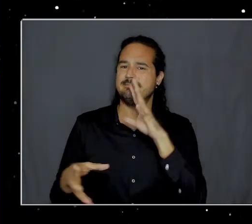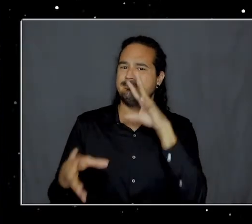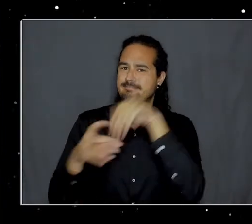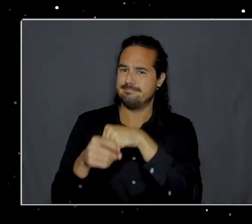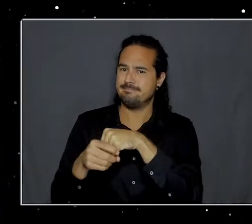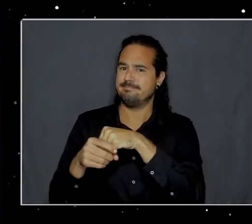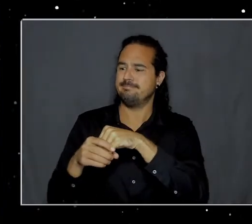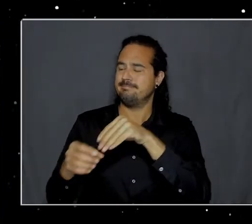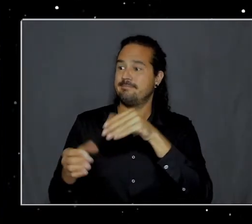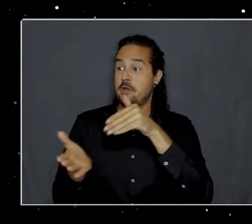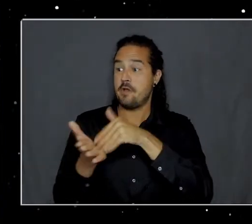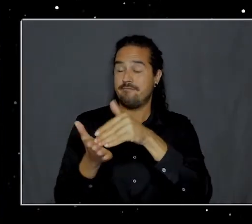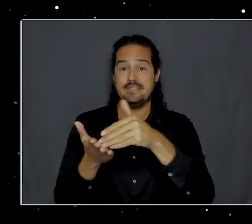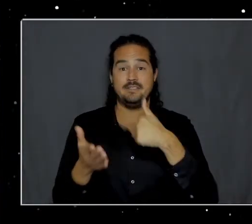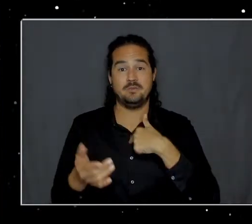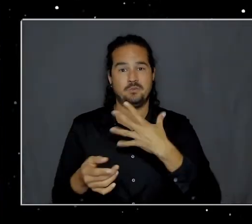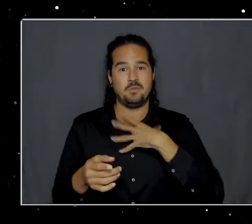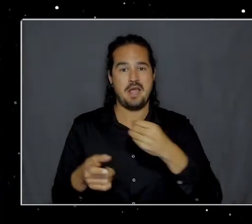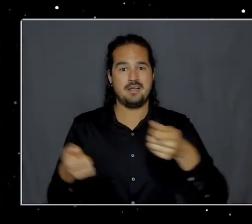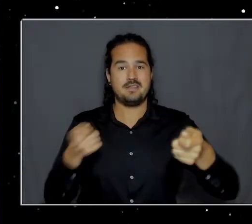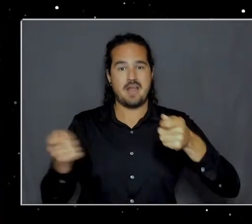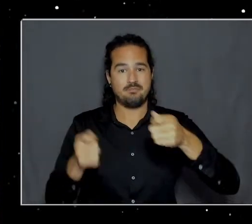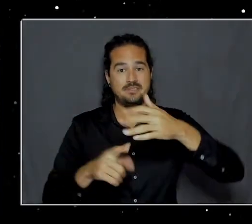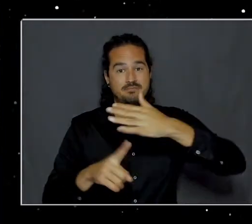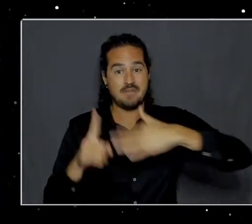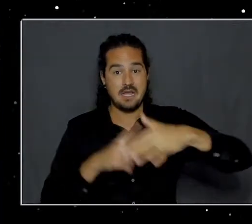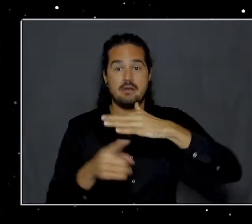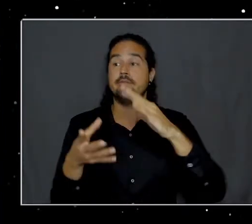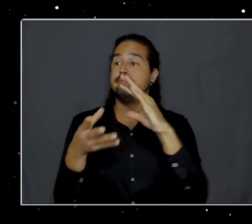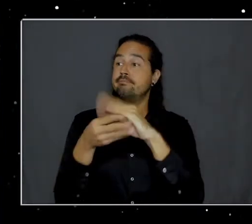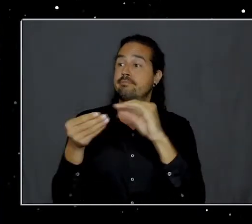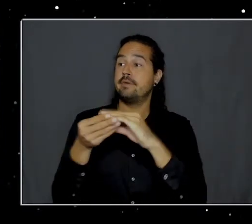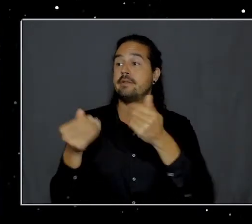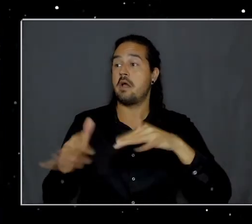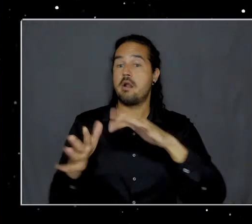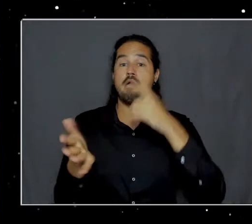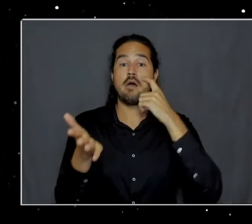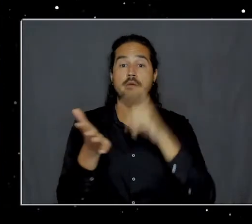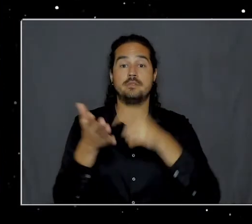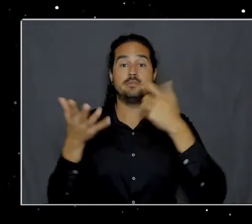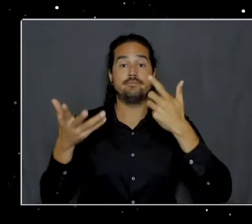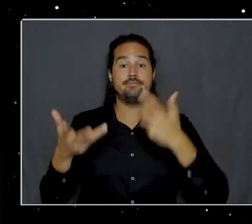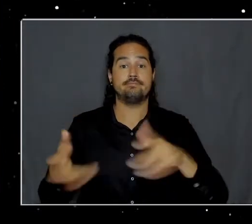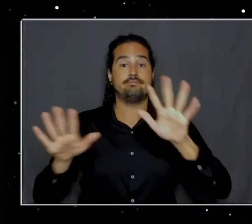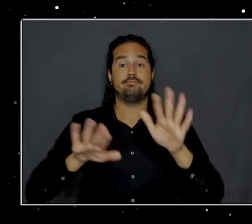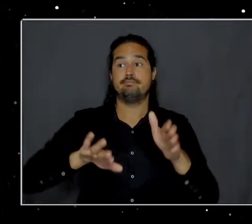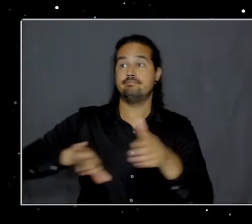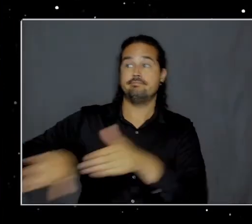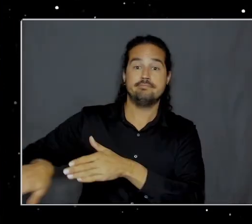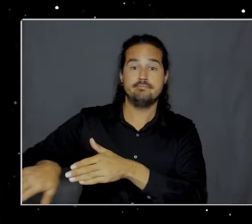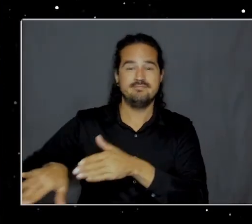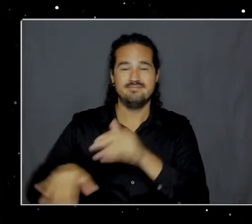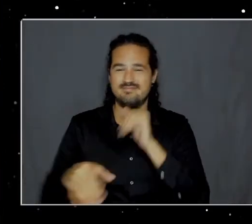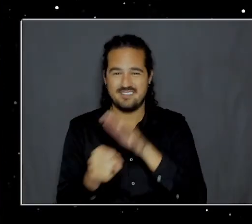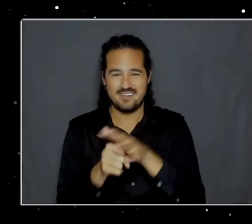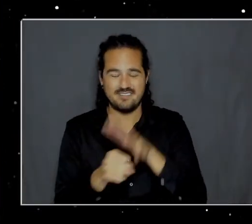WE TALK ABOUT DOING LAND ACKNOWLEDGEMENTS AS THOUGH THAT'S ENOUGH. EULA SCOTT BYNOE: RIGHT.